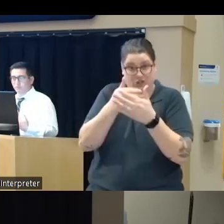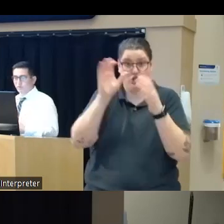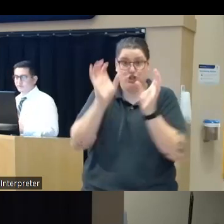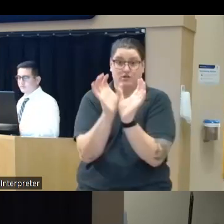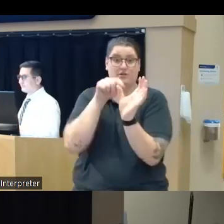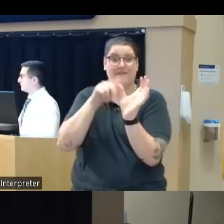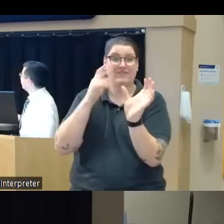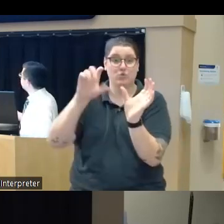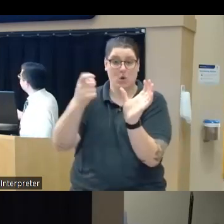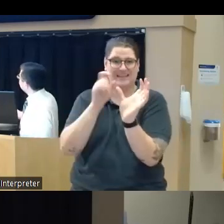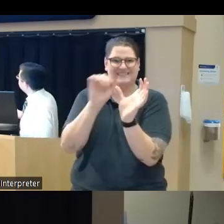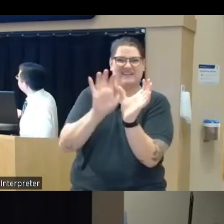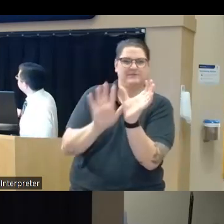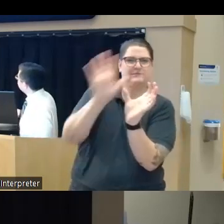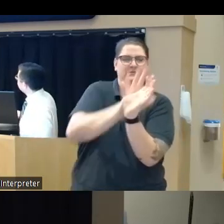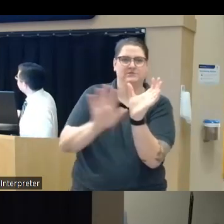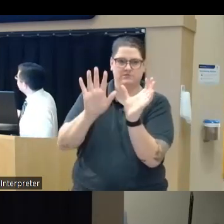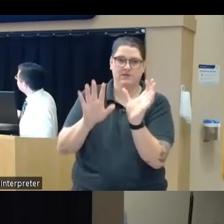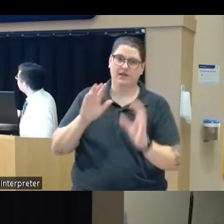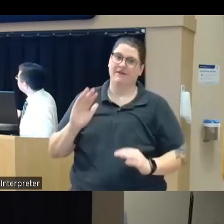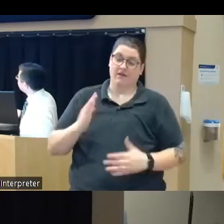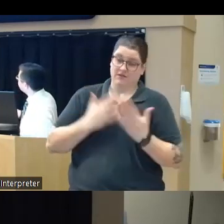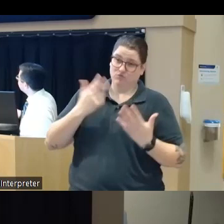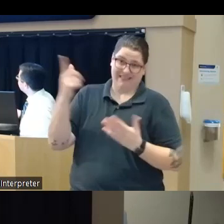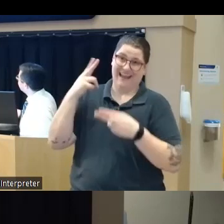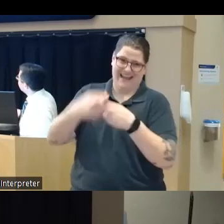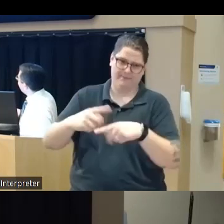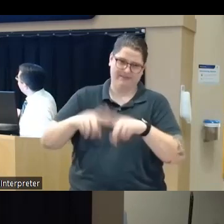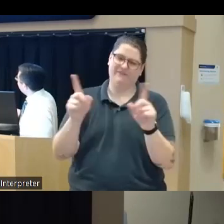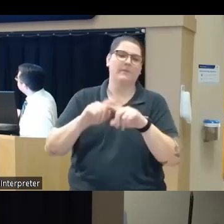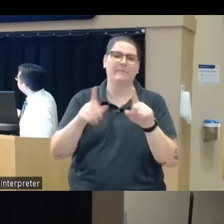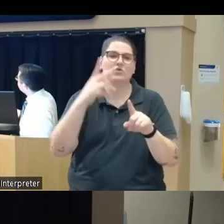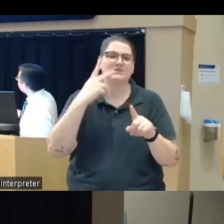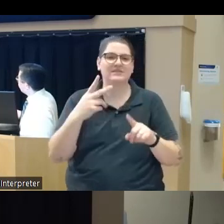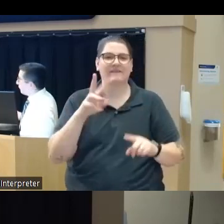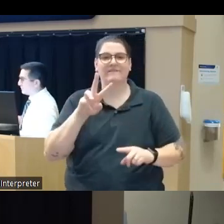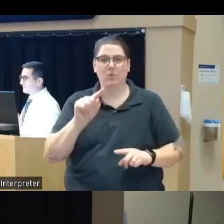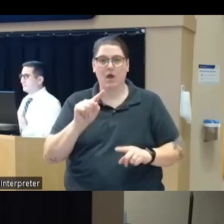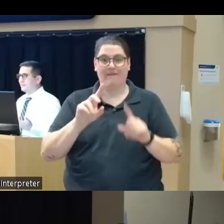the visual cortex for some reason they named them differently or so hoc one two three four it's the